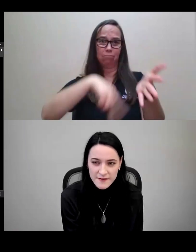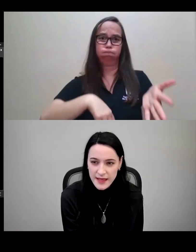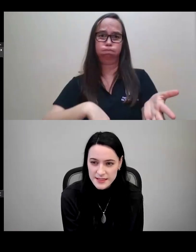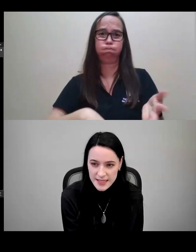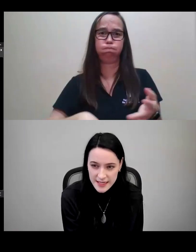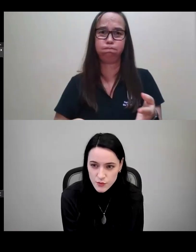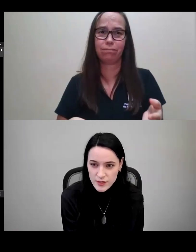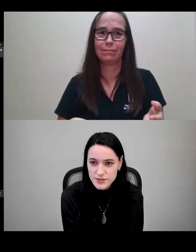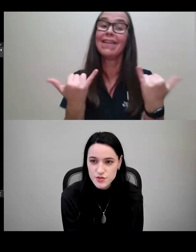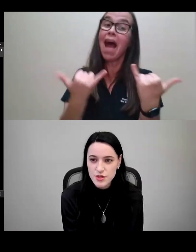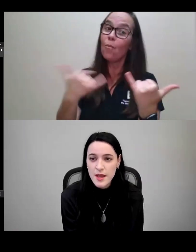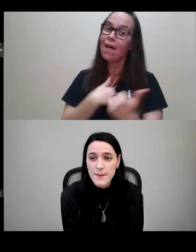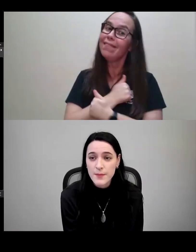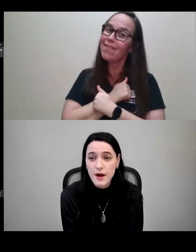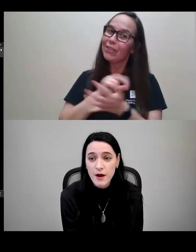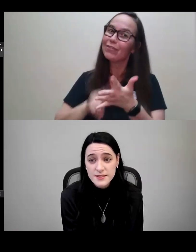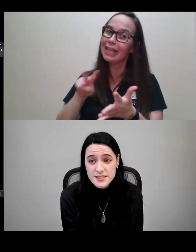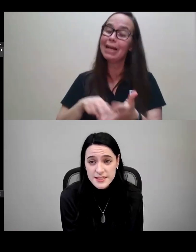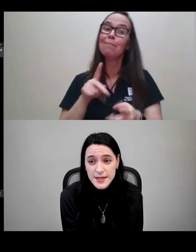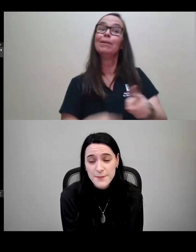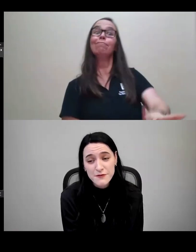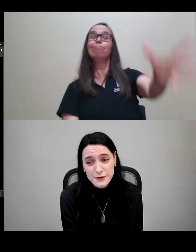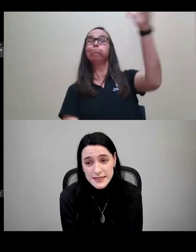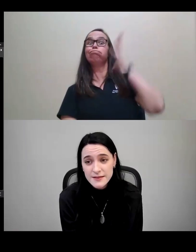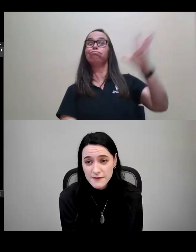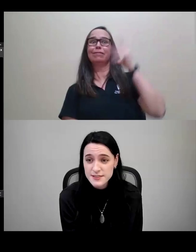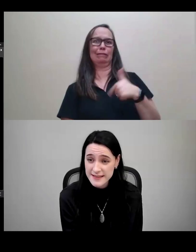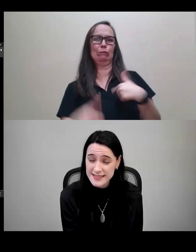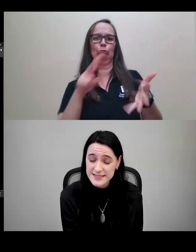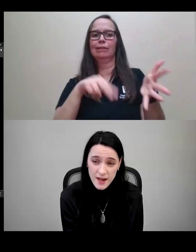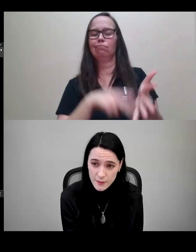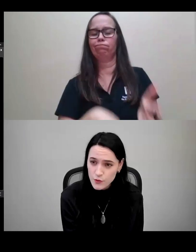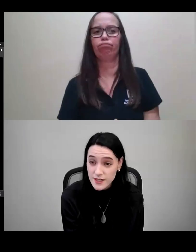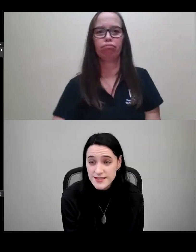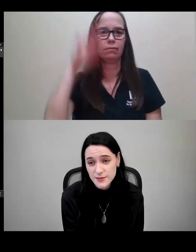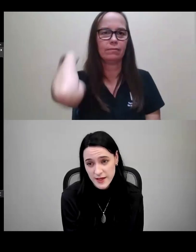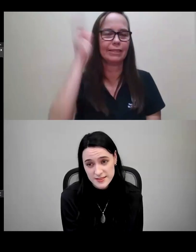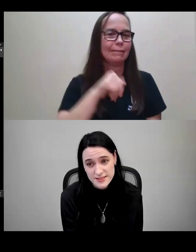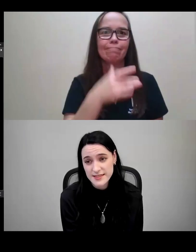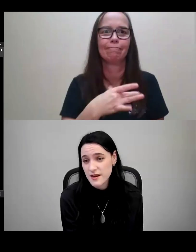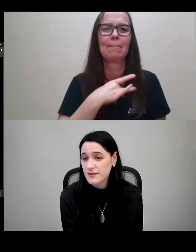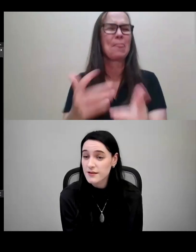How do you have that language?" But honestly, my reading levels at that time were not the best.